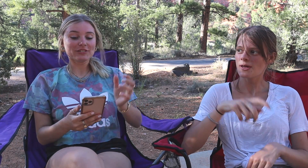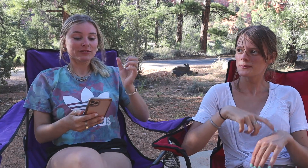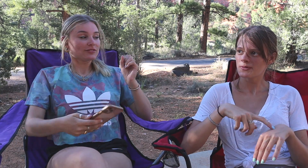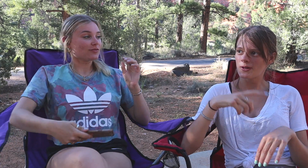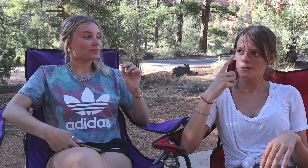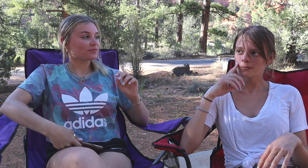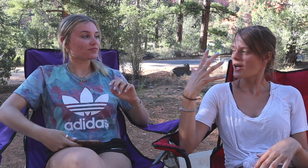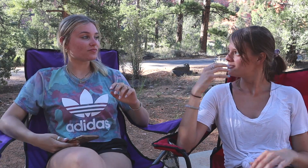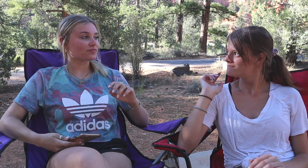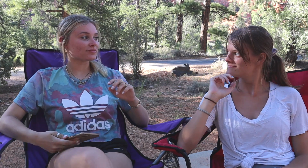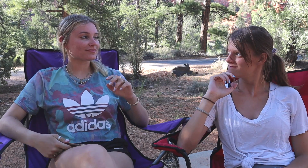K: What is time for?